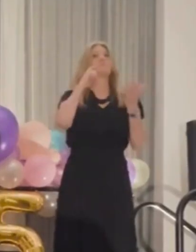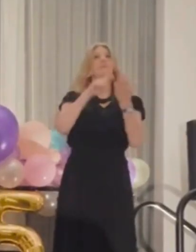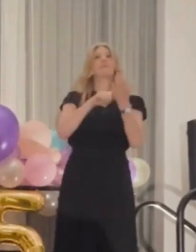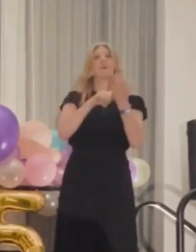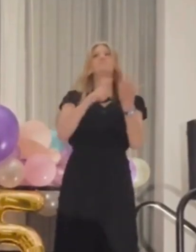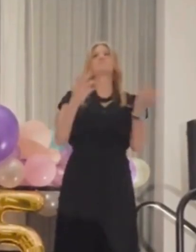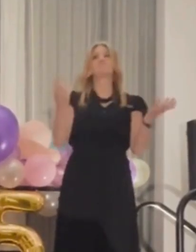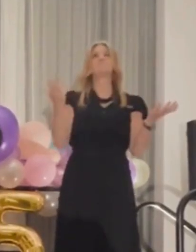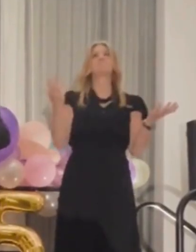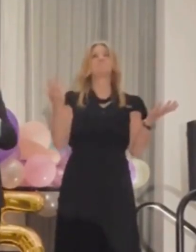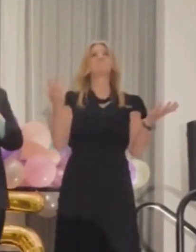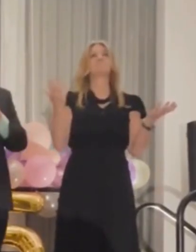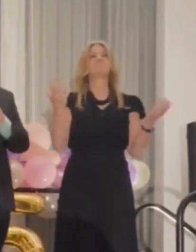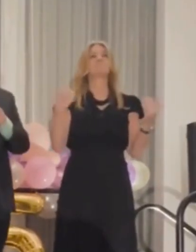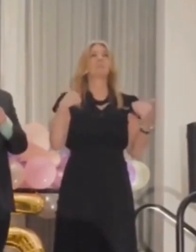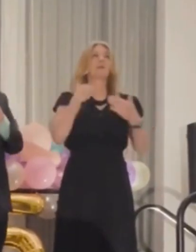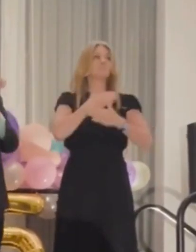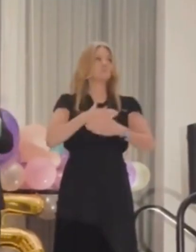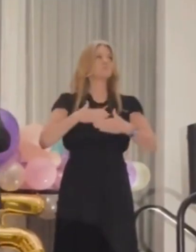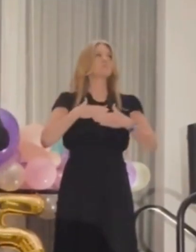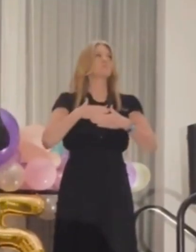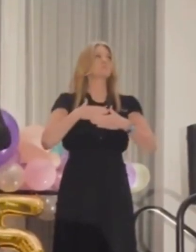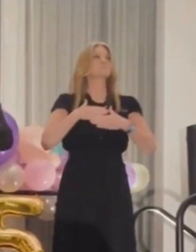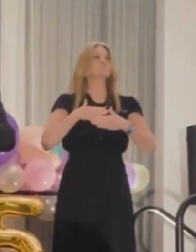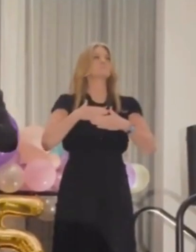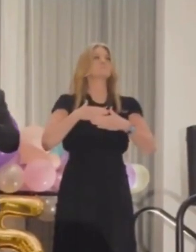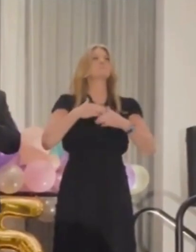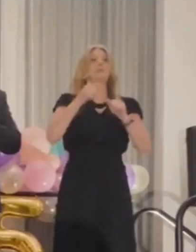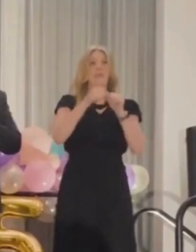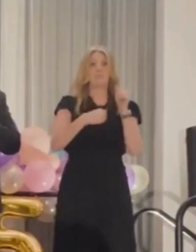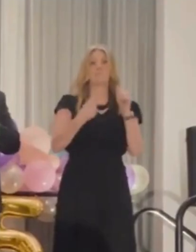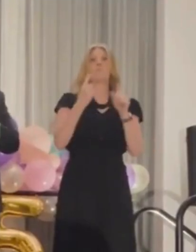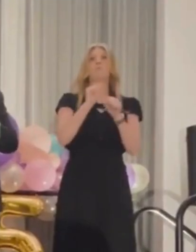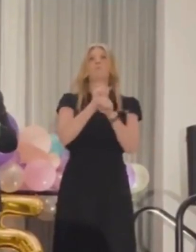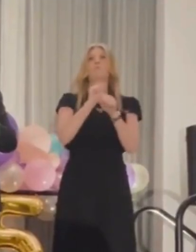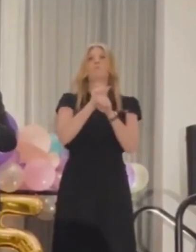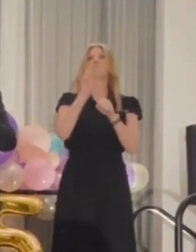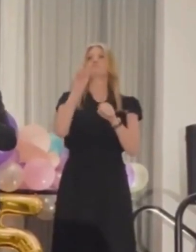I really appreciate everybody who works in relay.